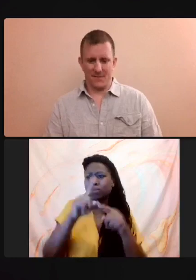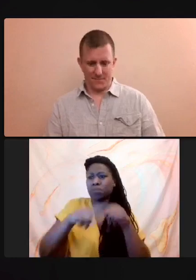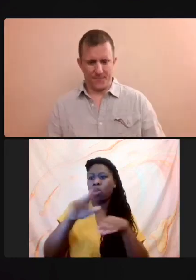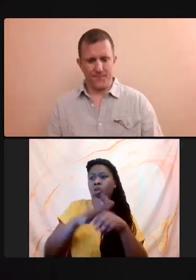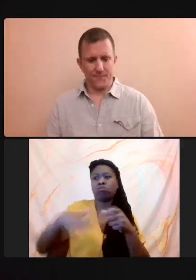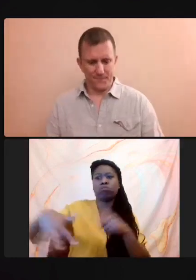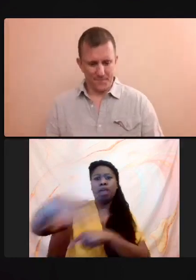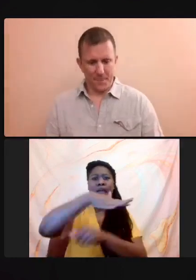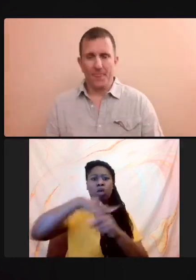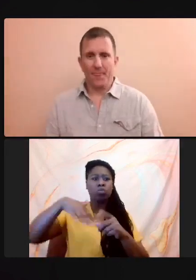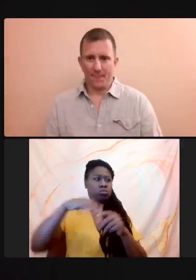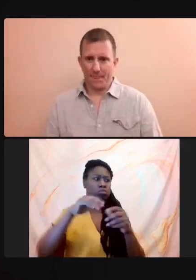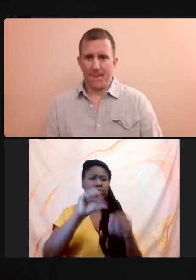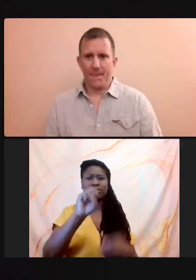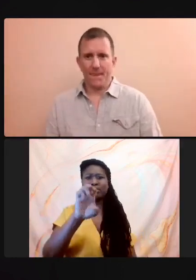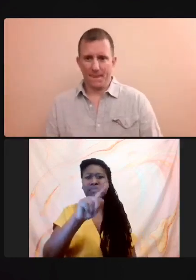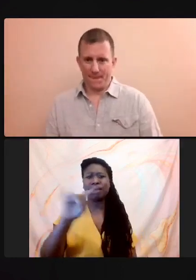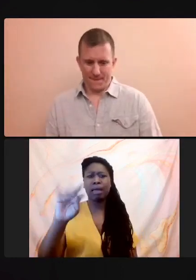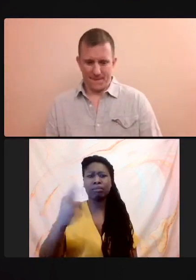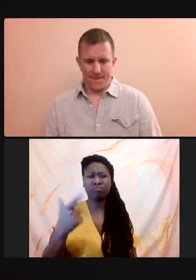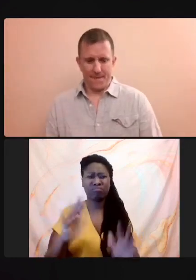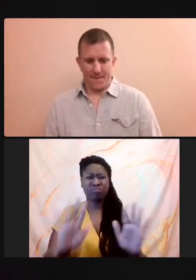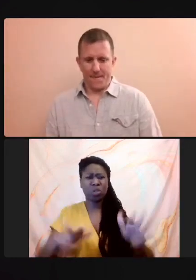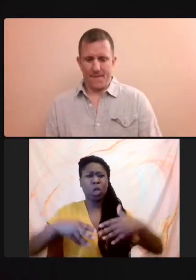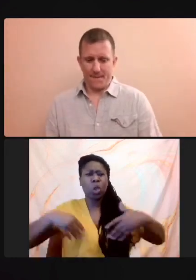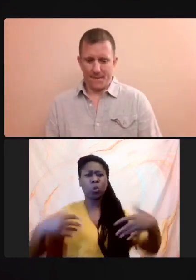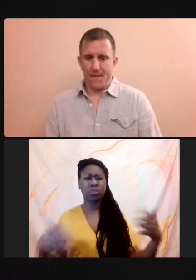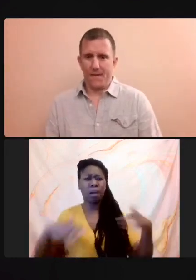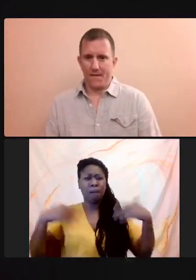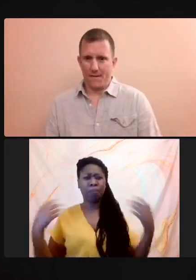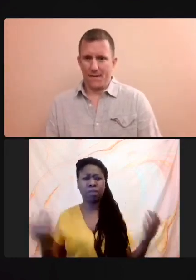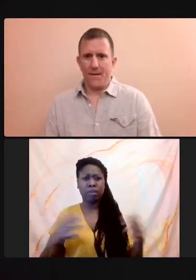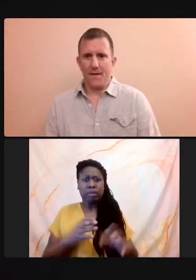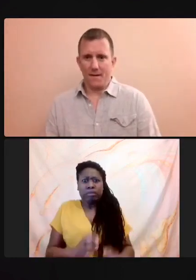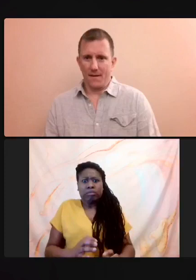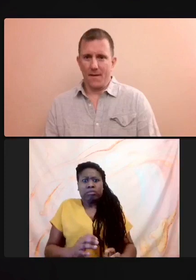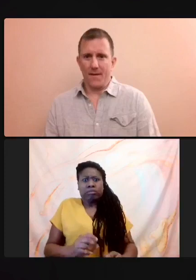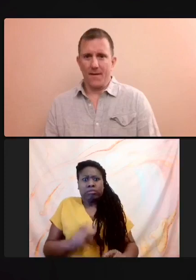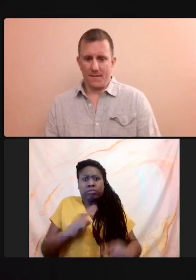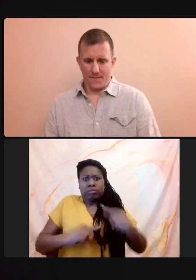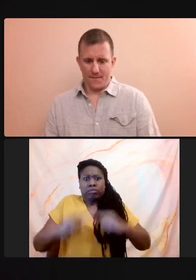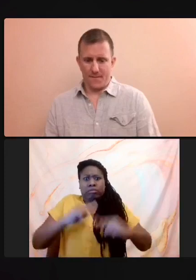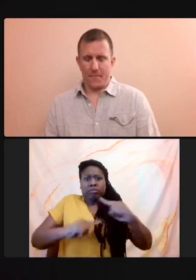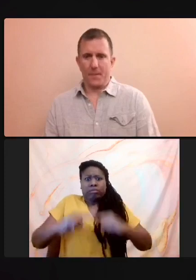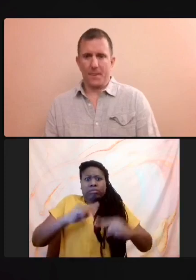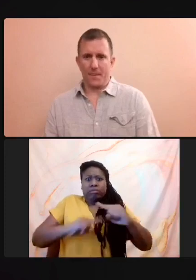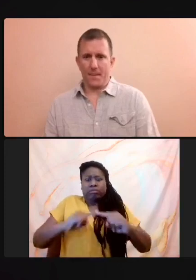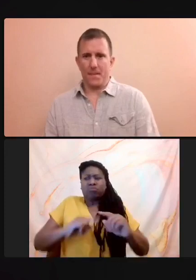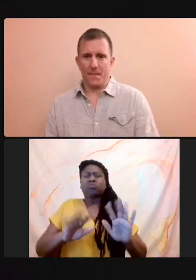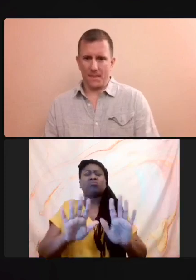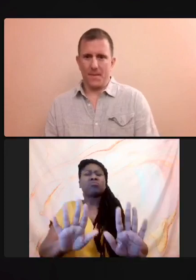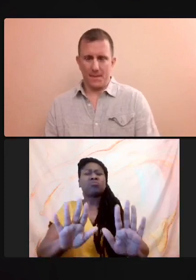Basically, the way that you actually sign in slang settings or in various settings, there is a relaxed mode.